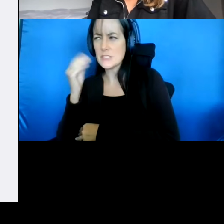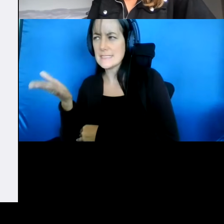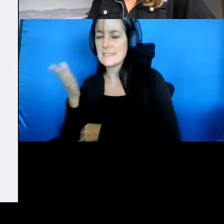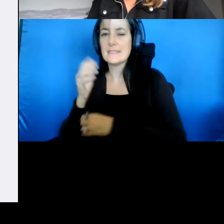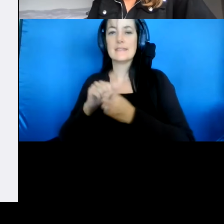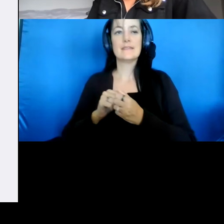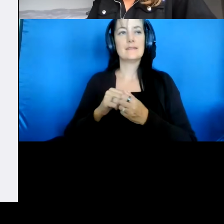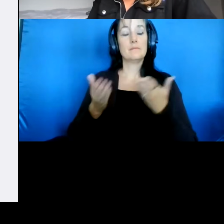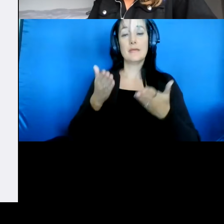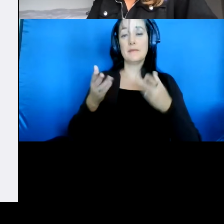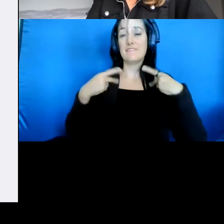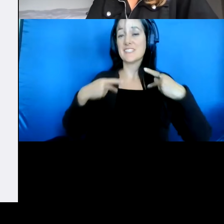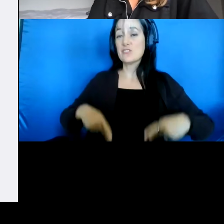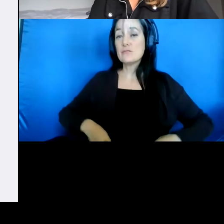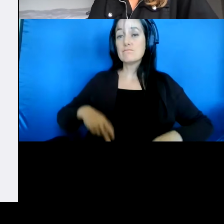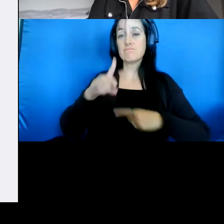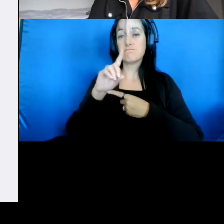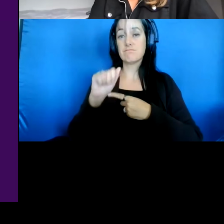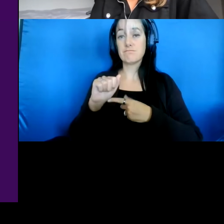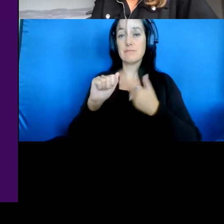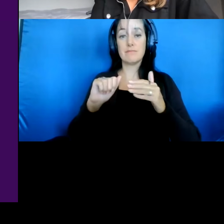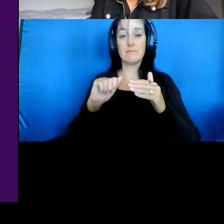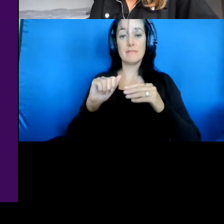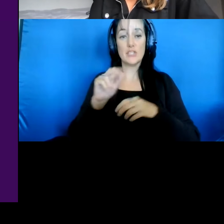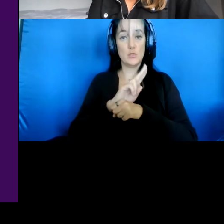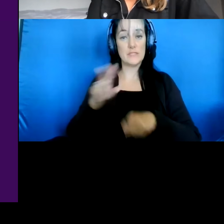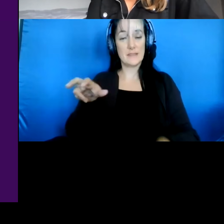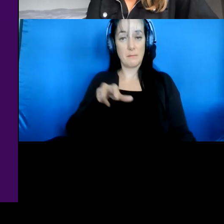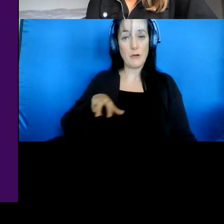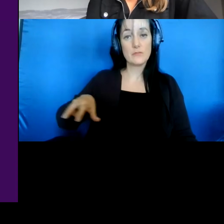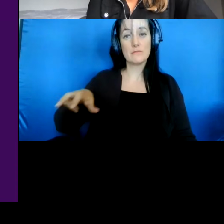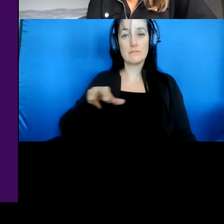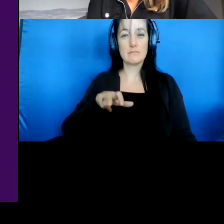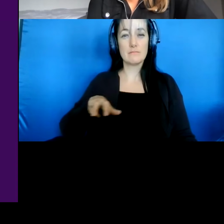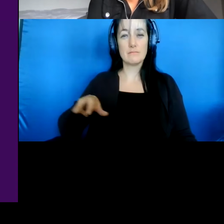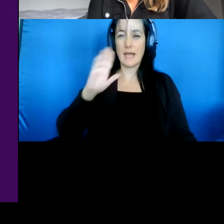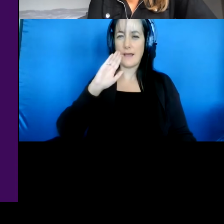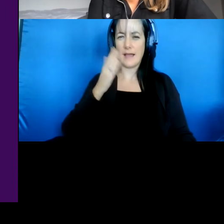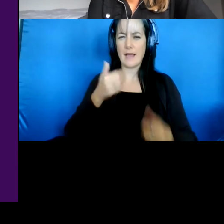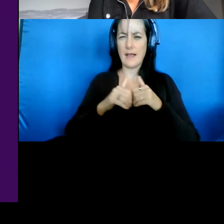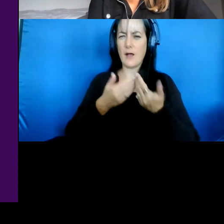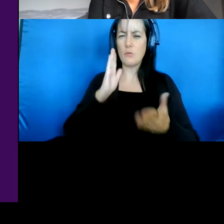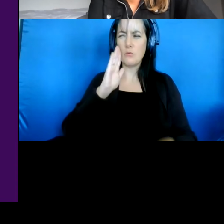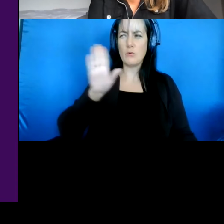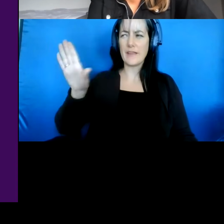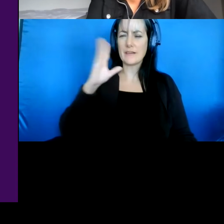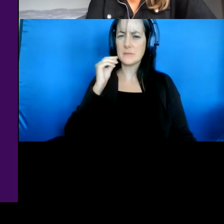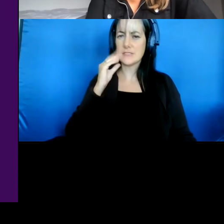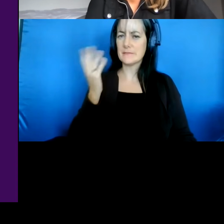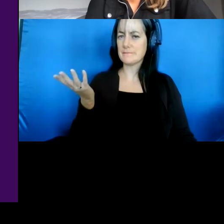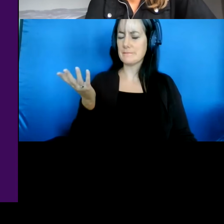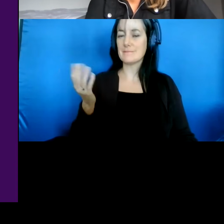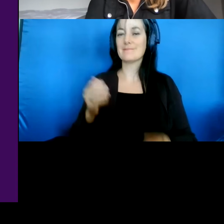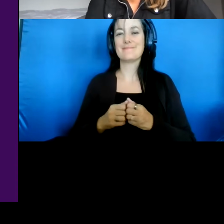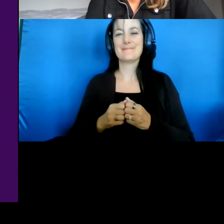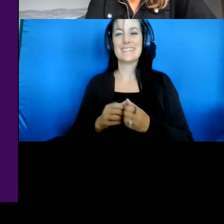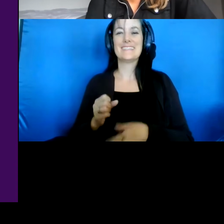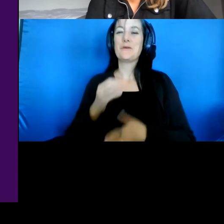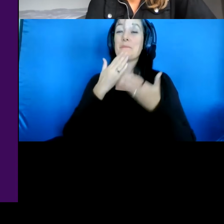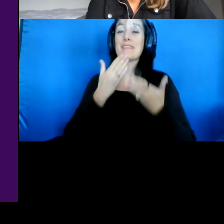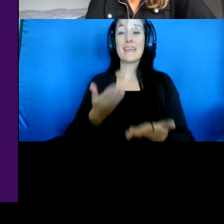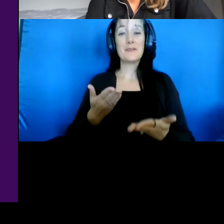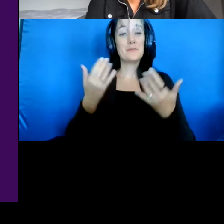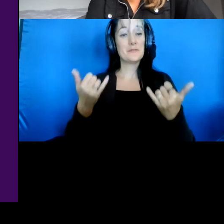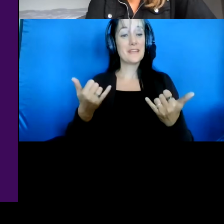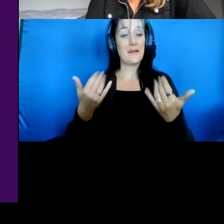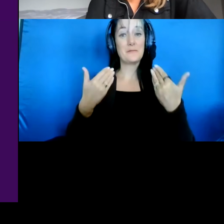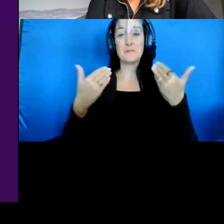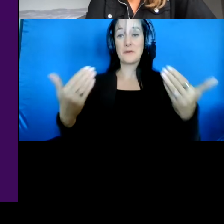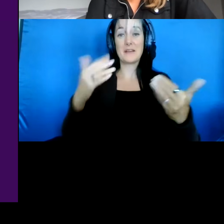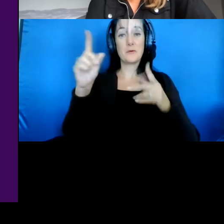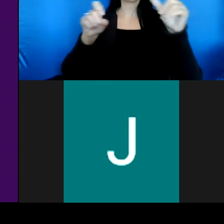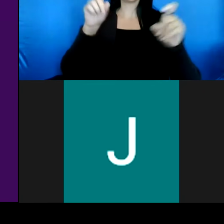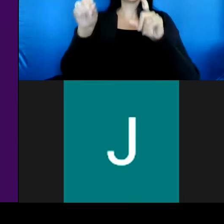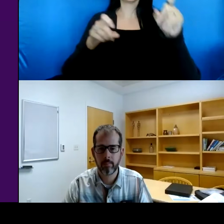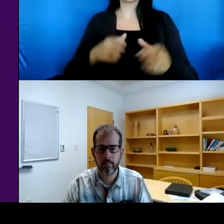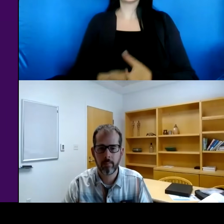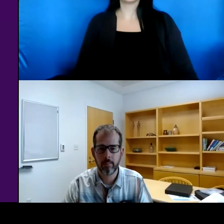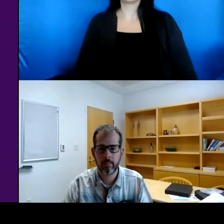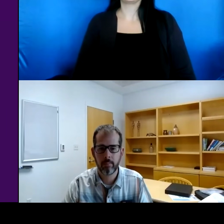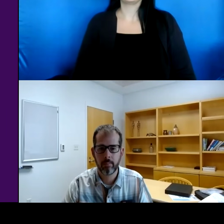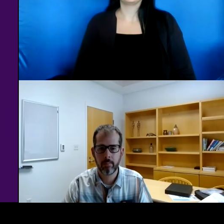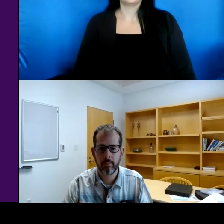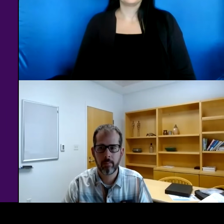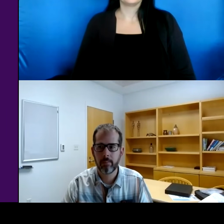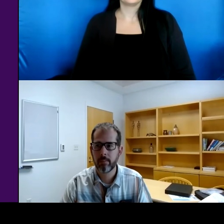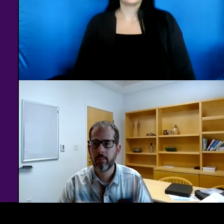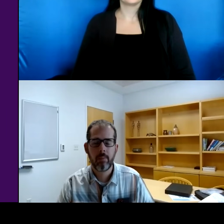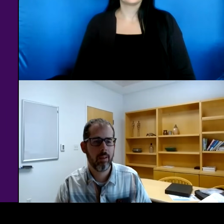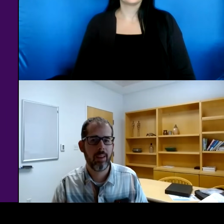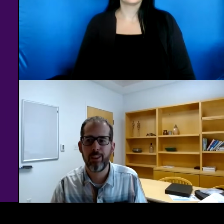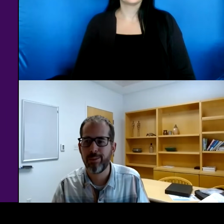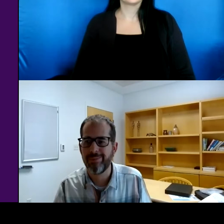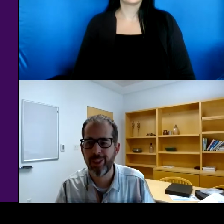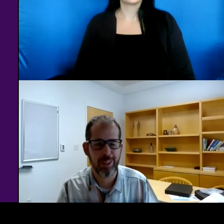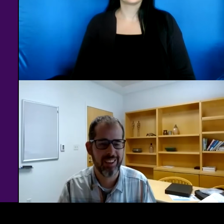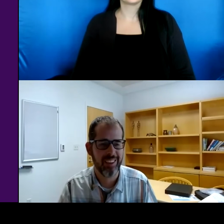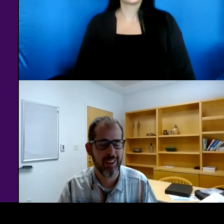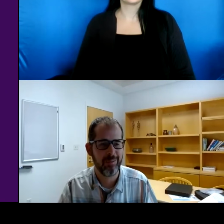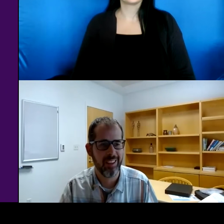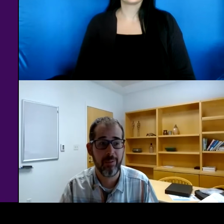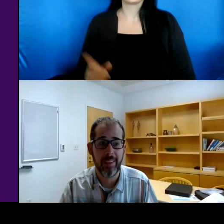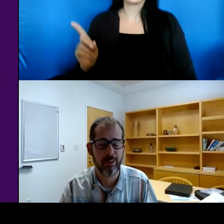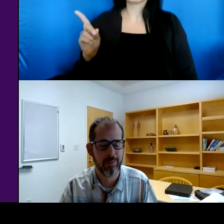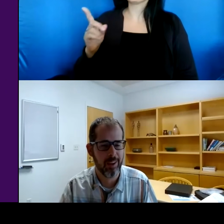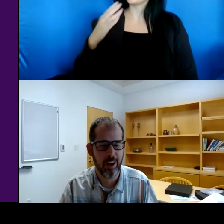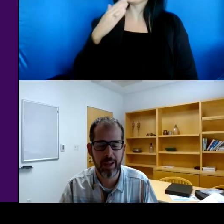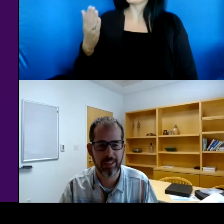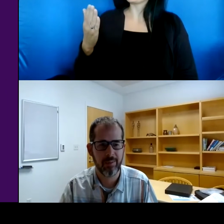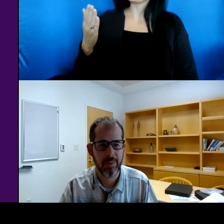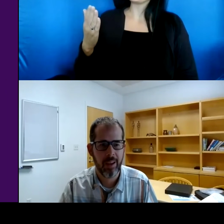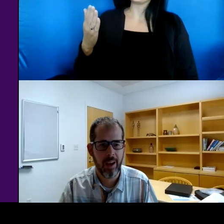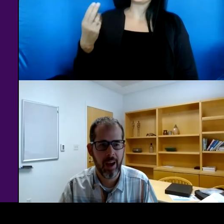use this as well? Thank you, and questions? >> Jonathan: Thank you so much, that was amazing,